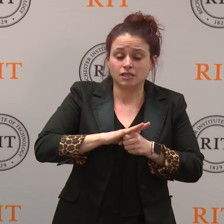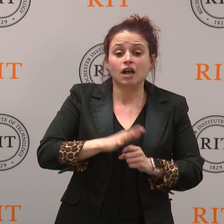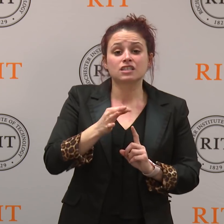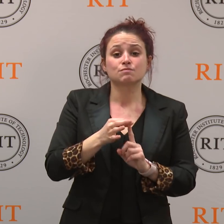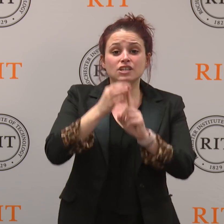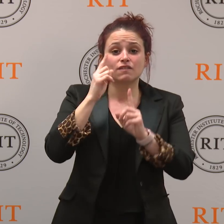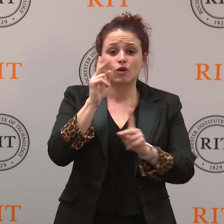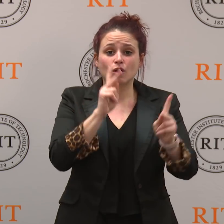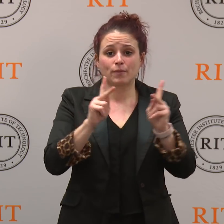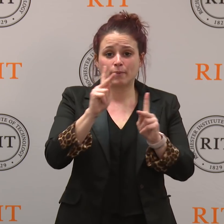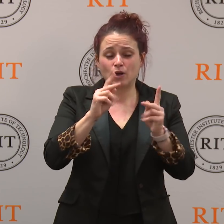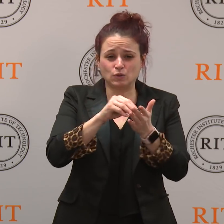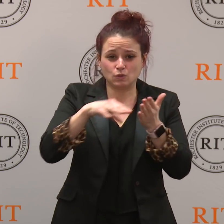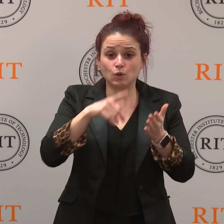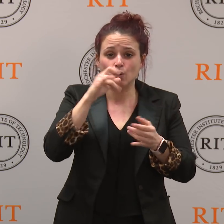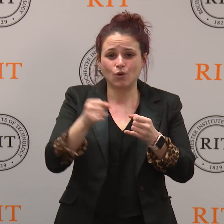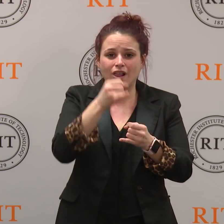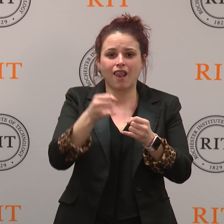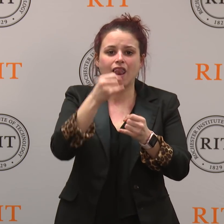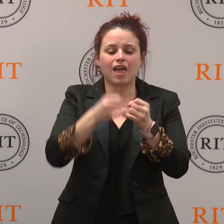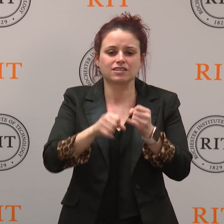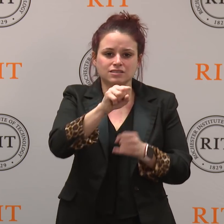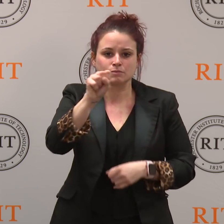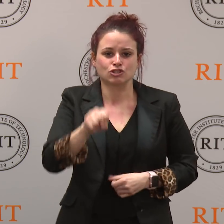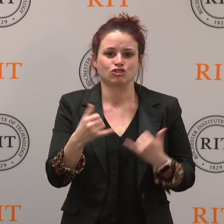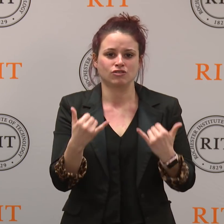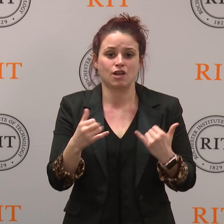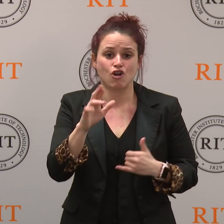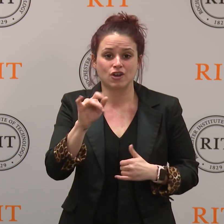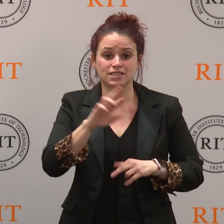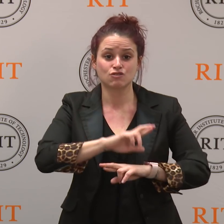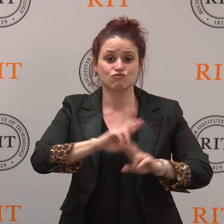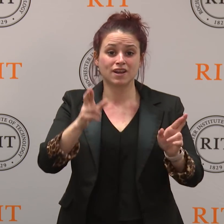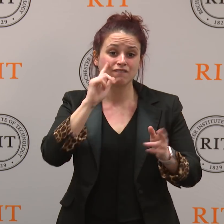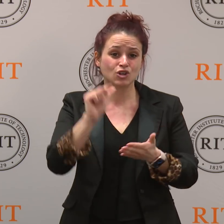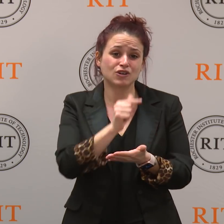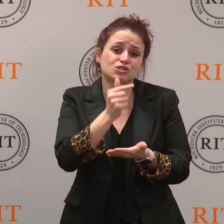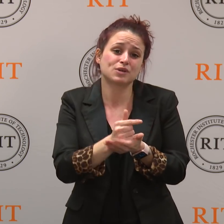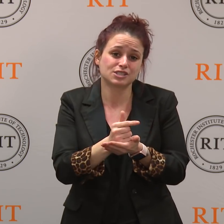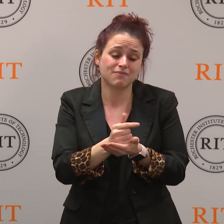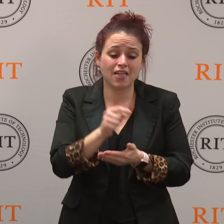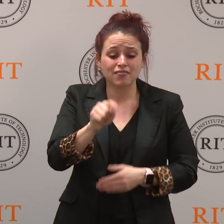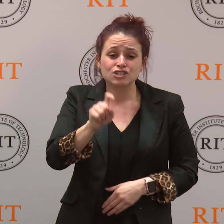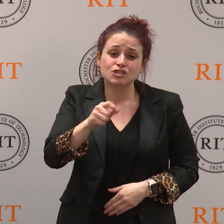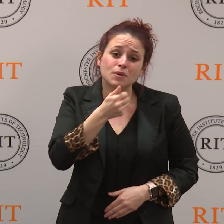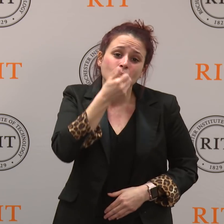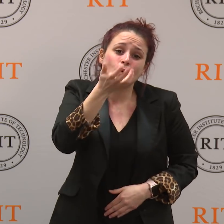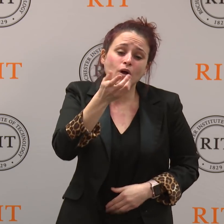final years here at RIT. What should have been a warm, celebratory time has become a